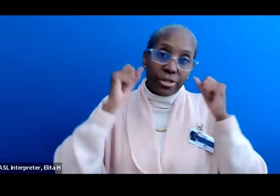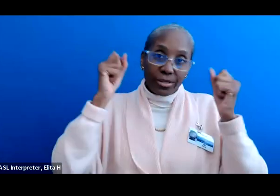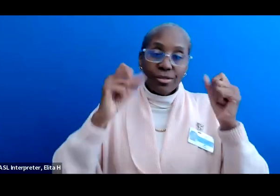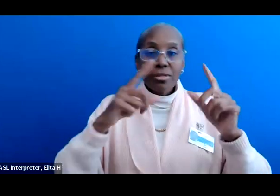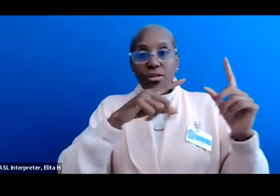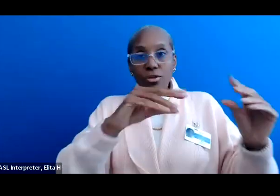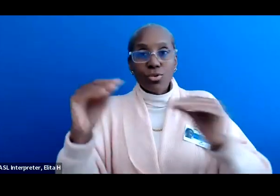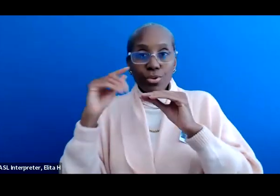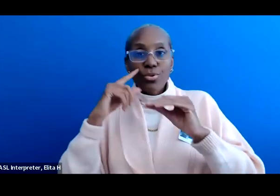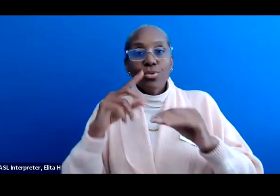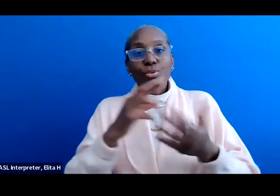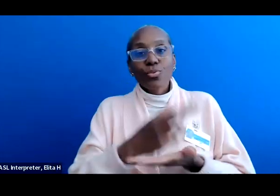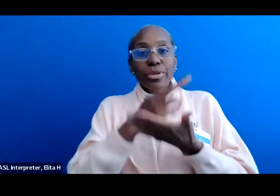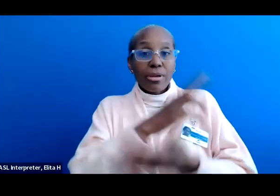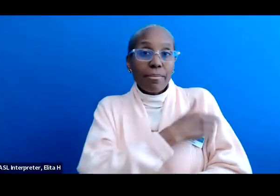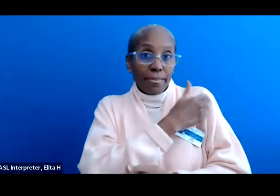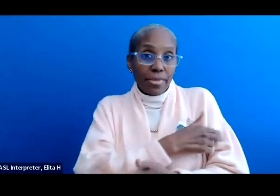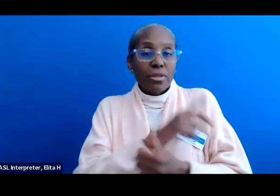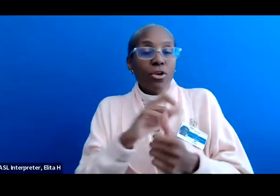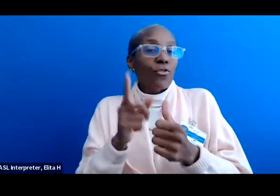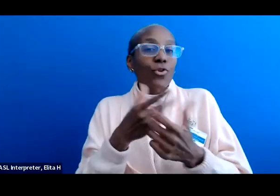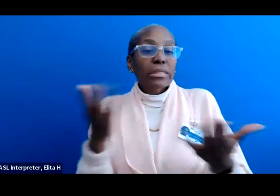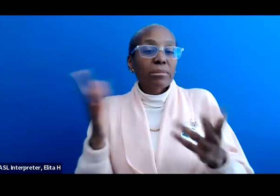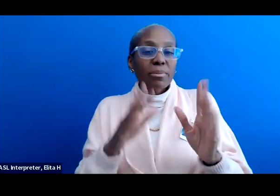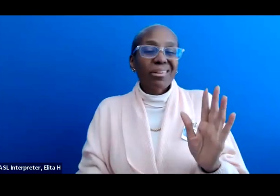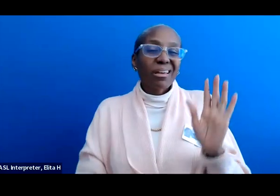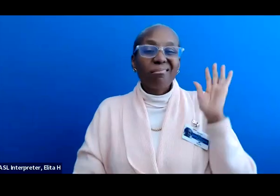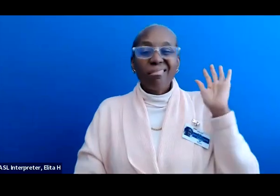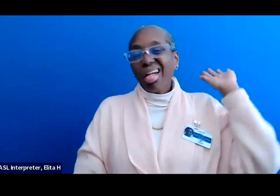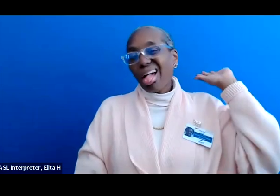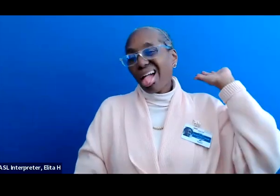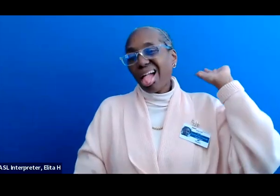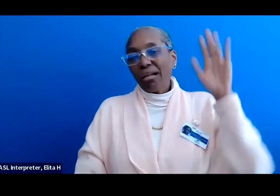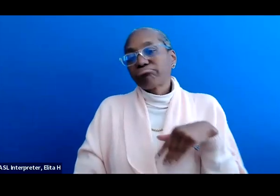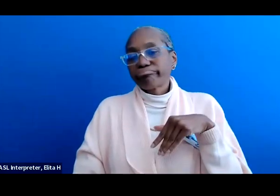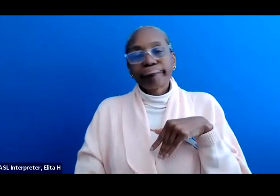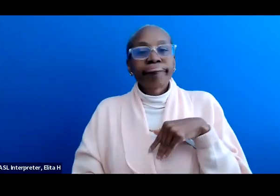That is probably one of the first things that people are like, “I don't need to do this. It takes up too much time.